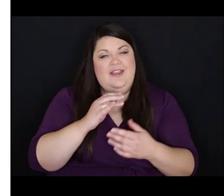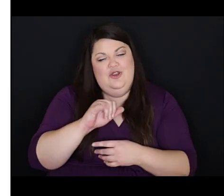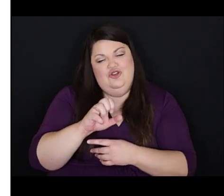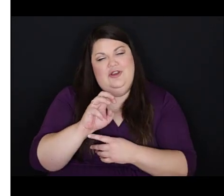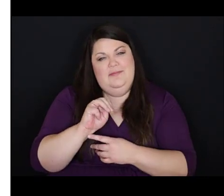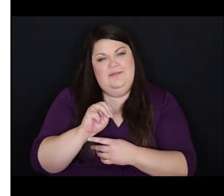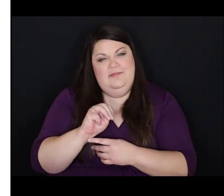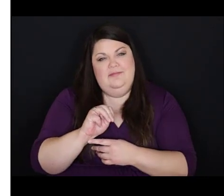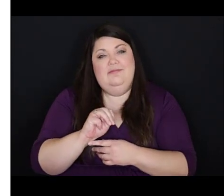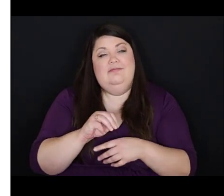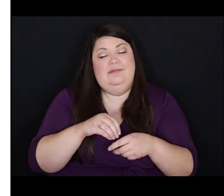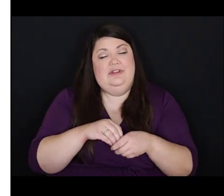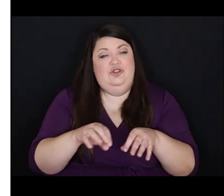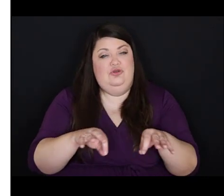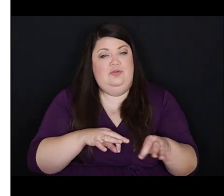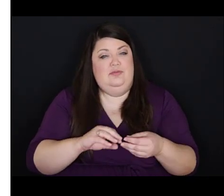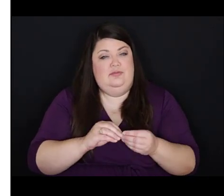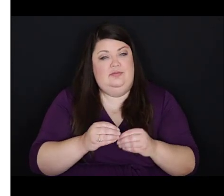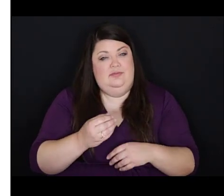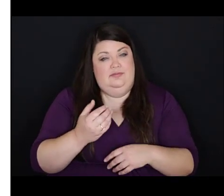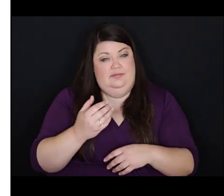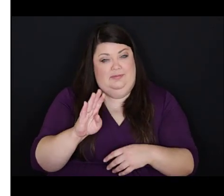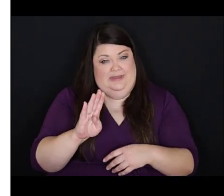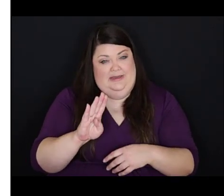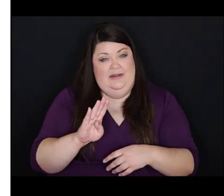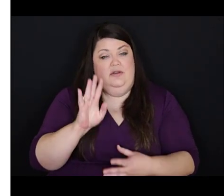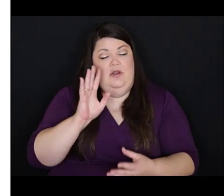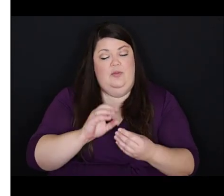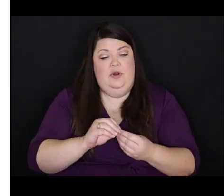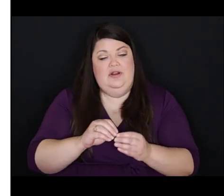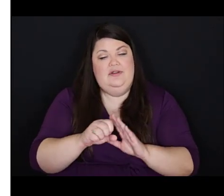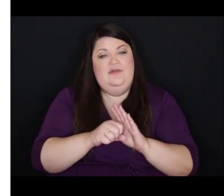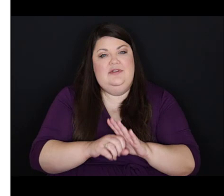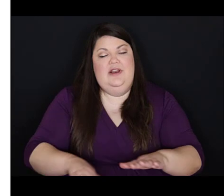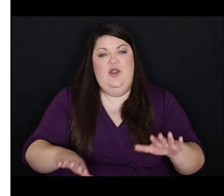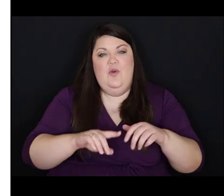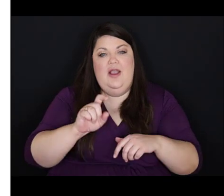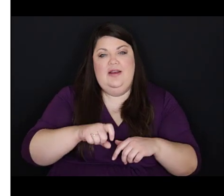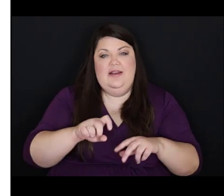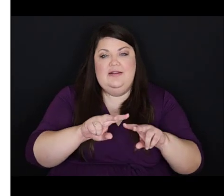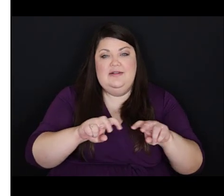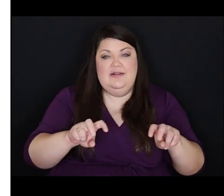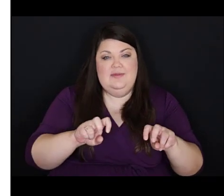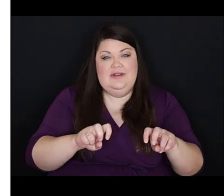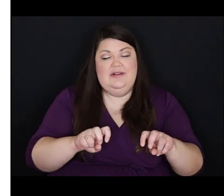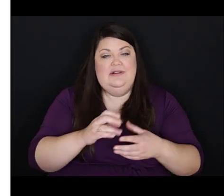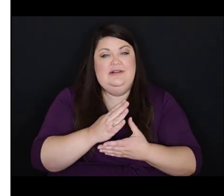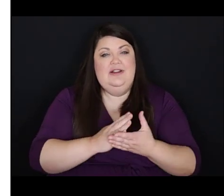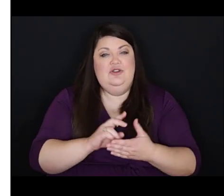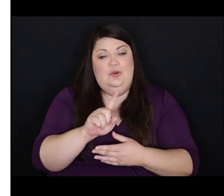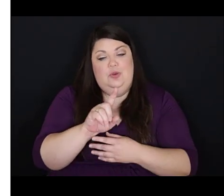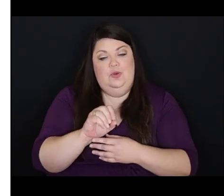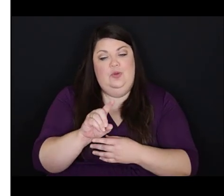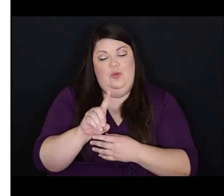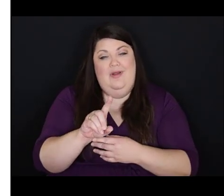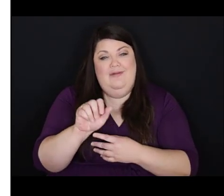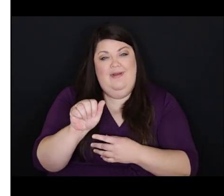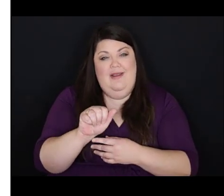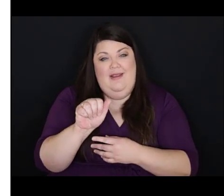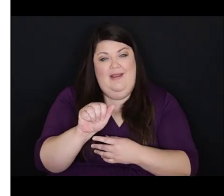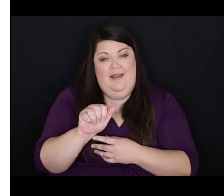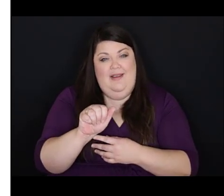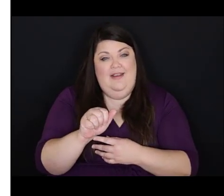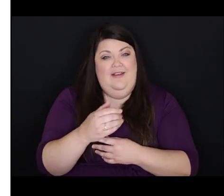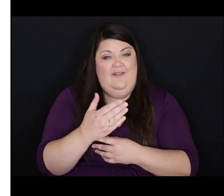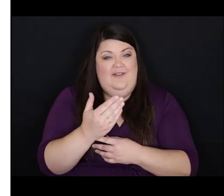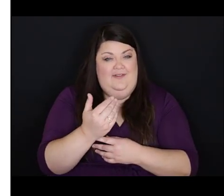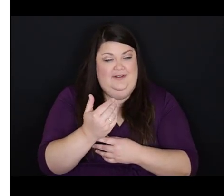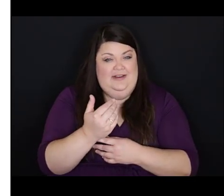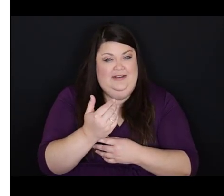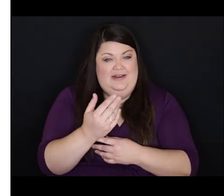In Description, (b): Comprehensive Statewide Needs Assessment, Sections 101(a)(15), (17),